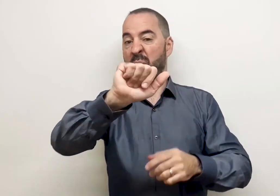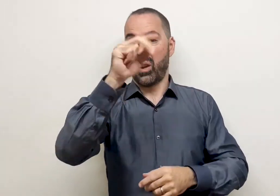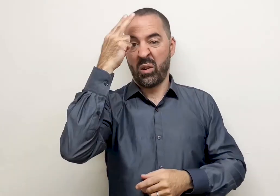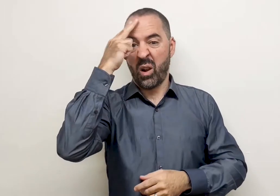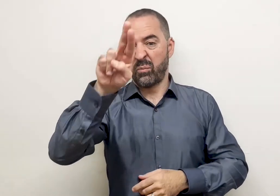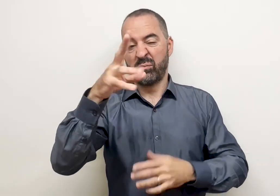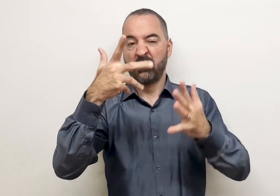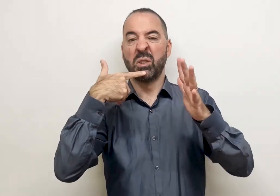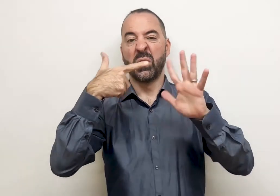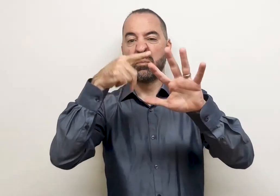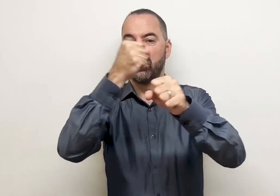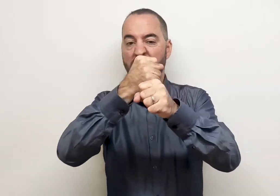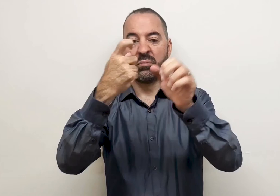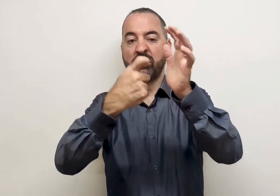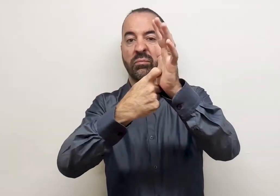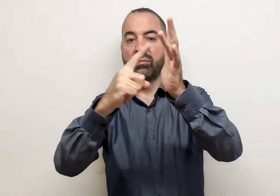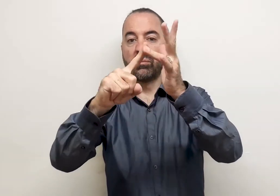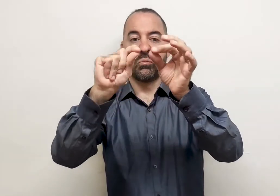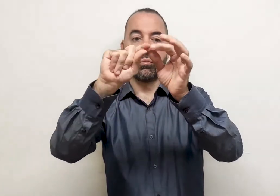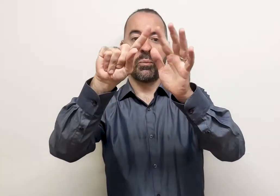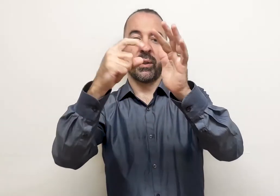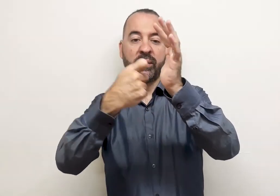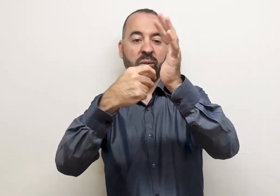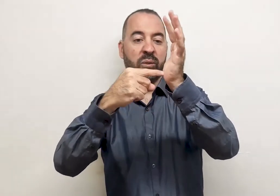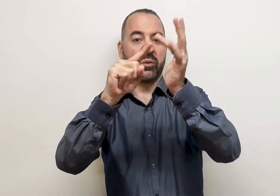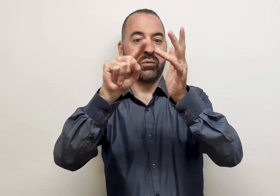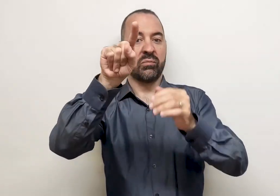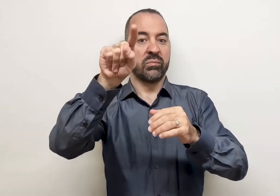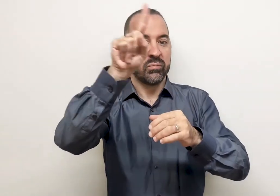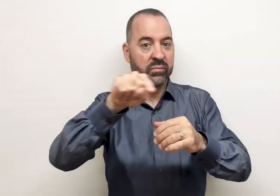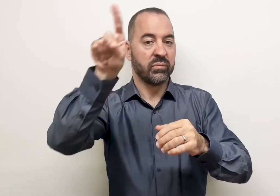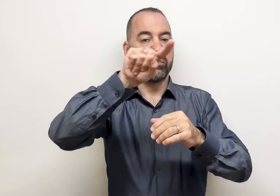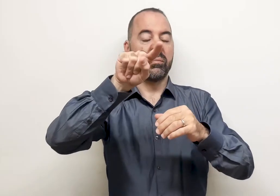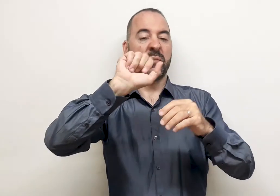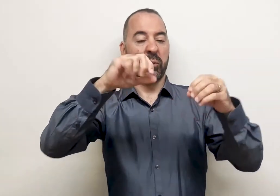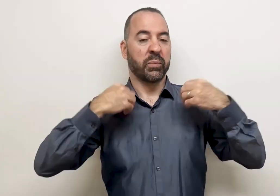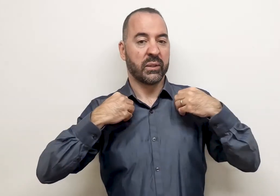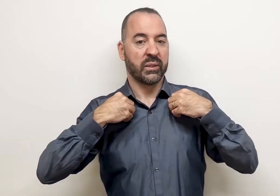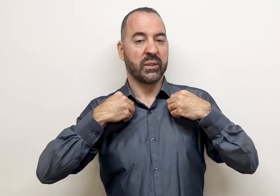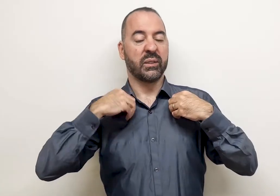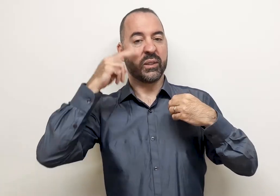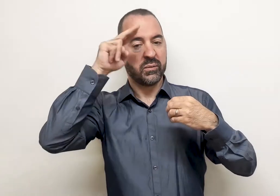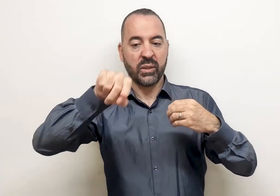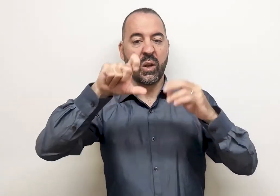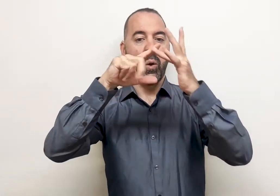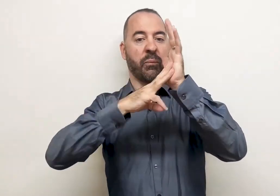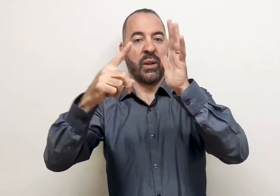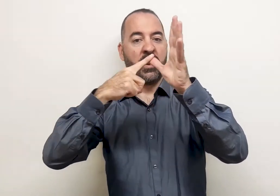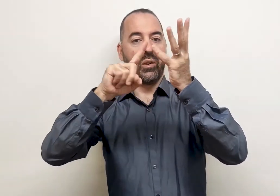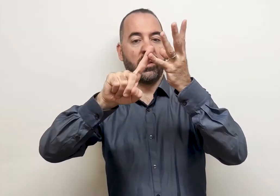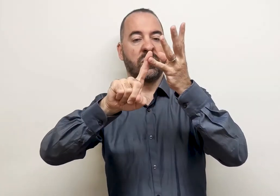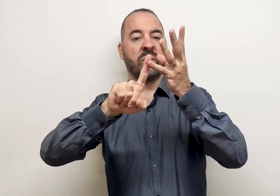or use your name such as roberto@(your business name).com.au